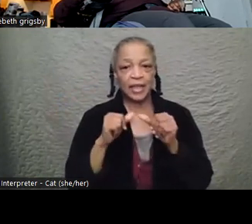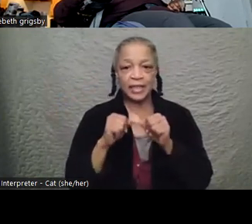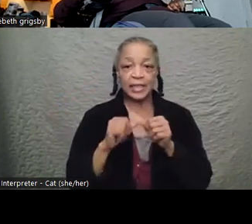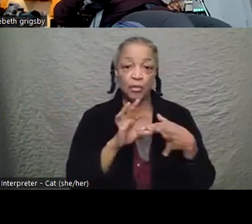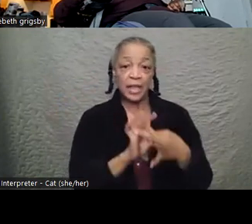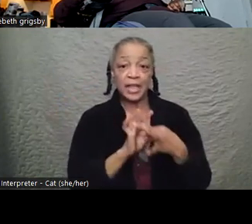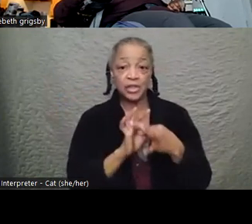a relationship.